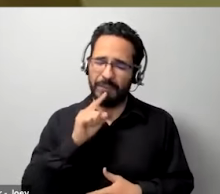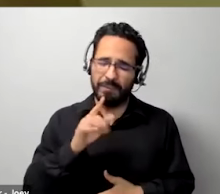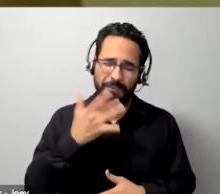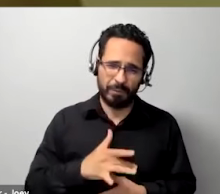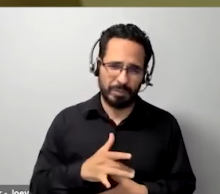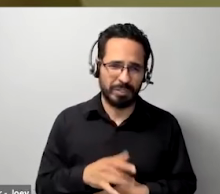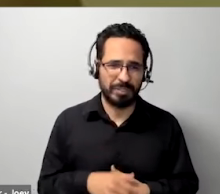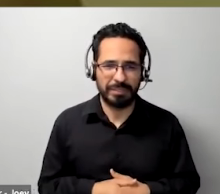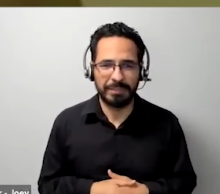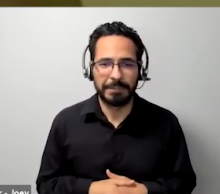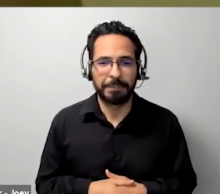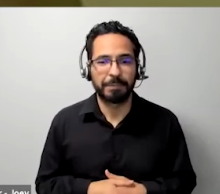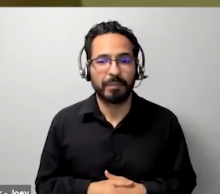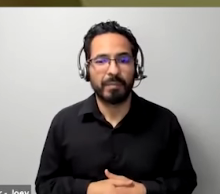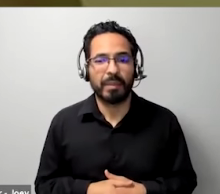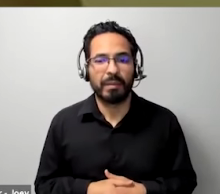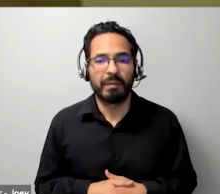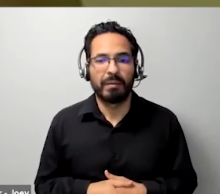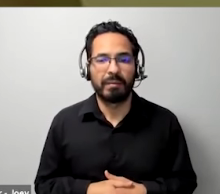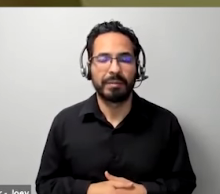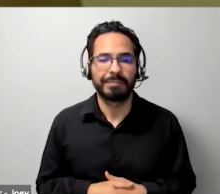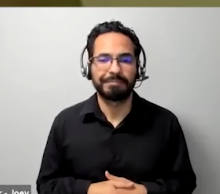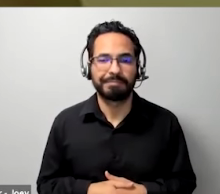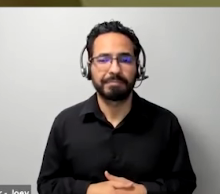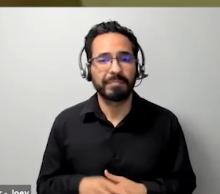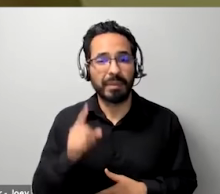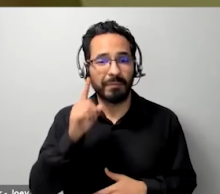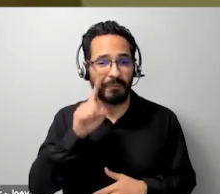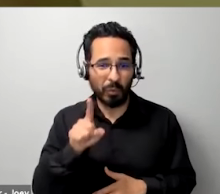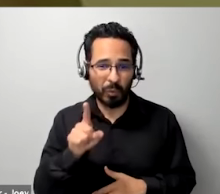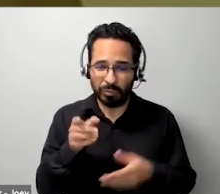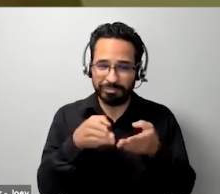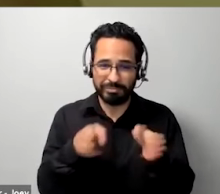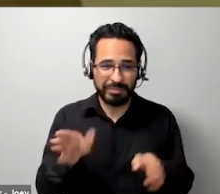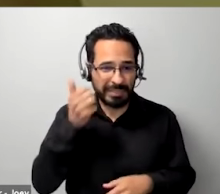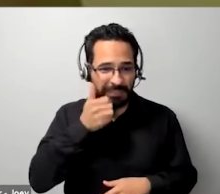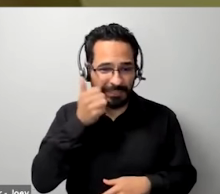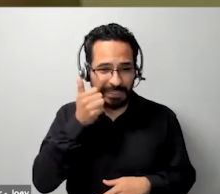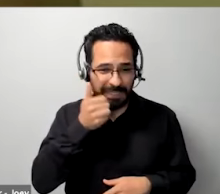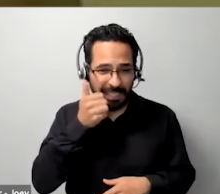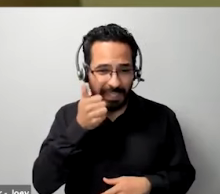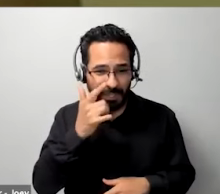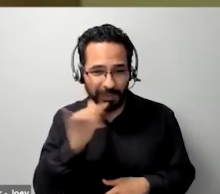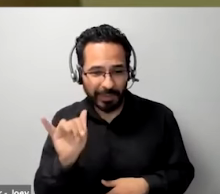In terms of the overall, what's a typical day? I think Rob said it the best, it is chaos.